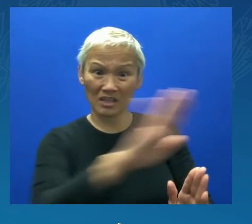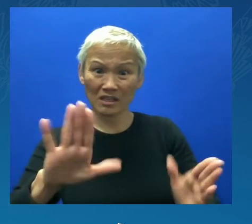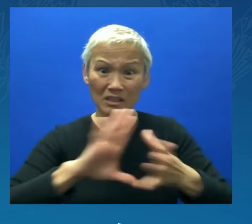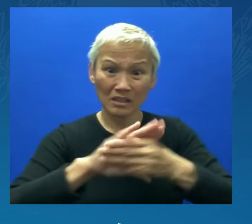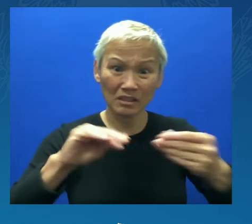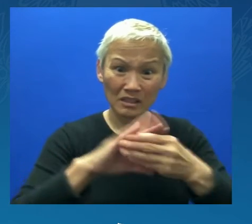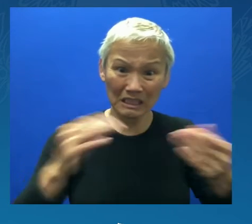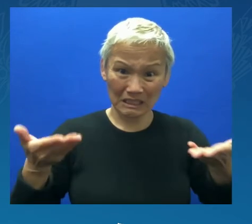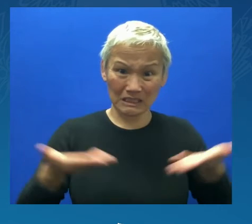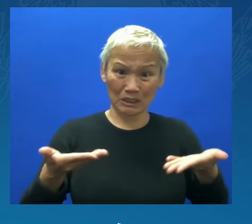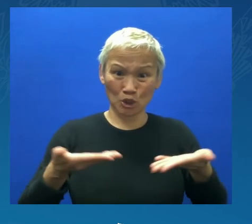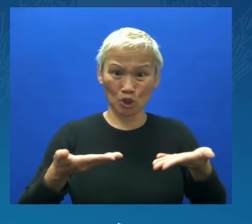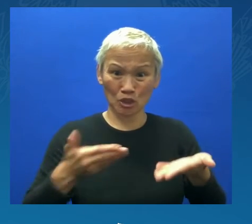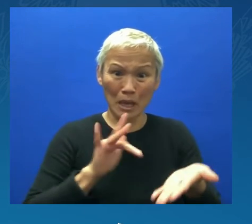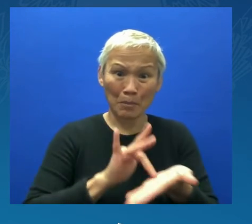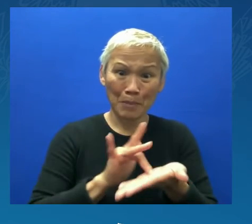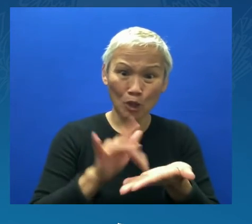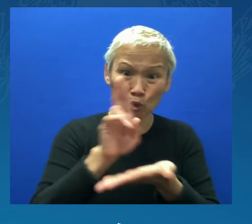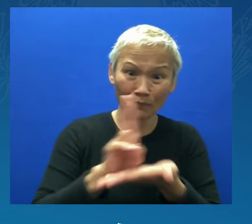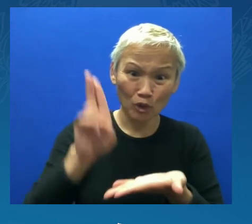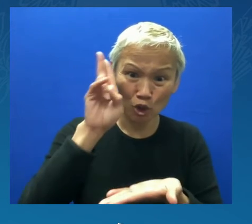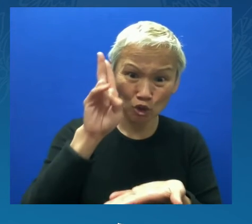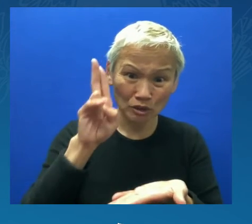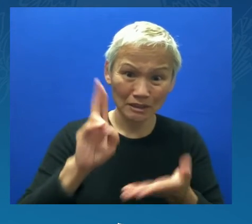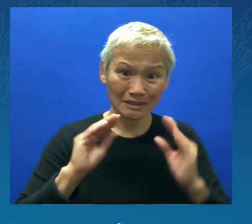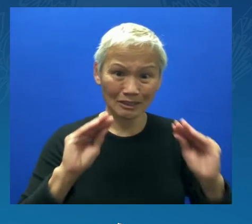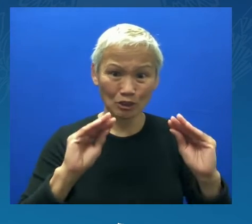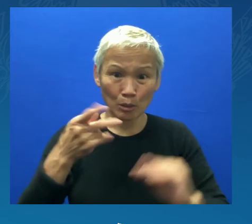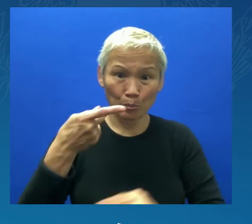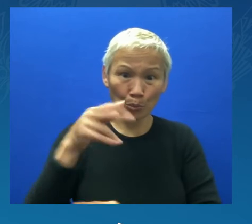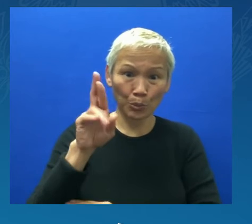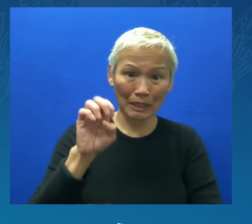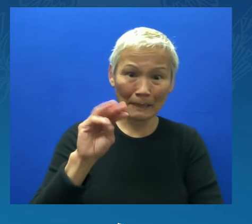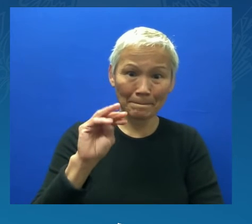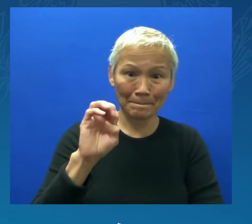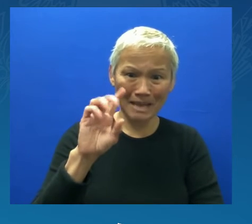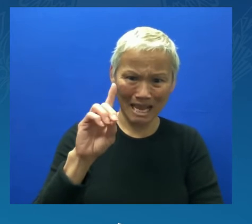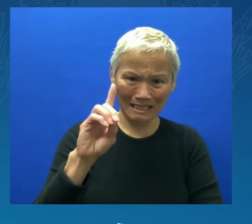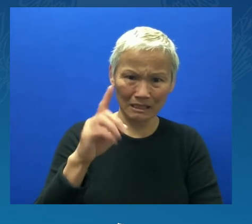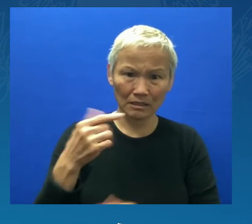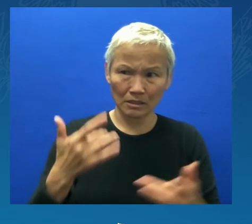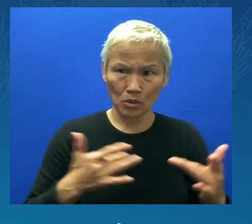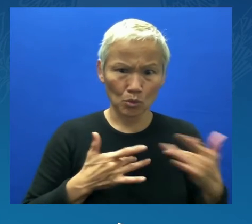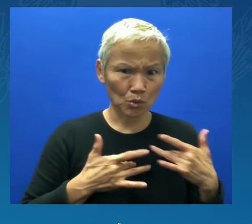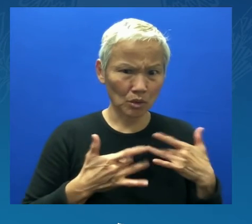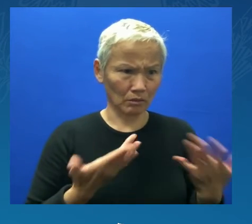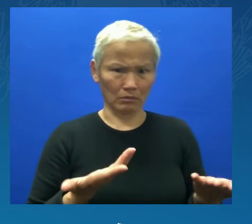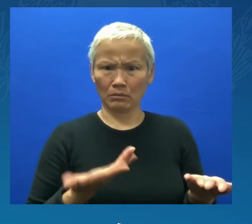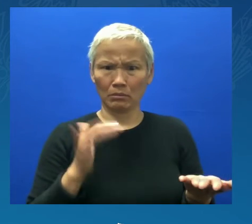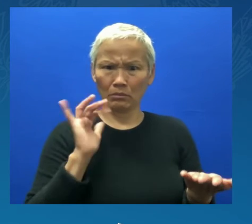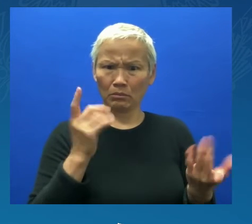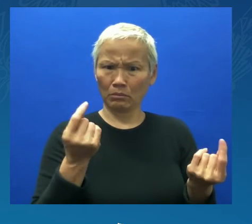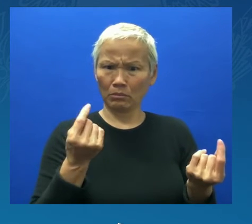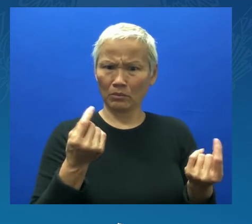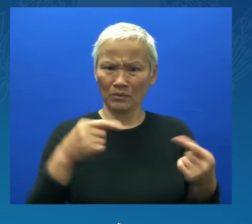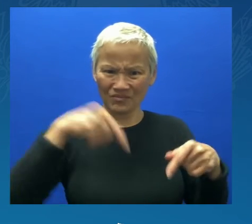they're very concerned that if they are in a state that is outlawing and banning abortion,